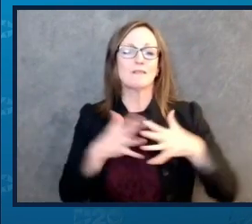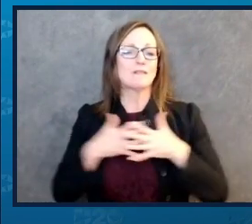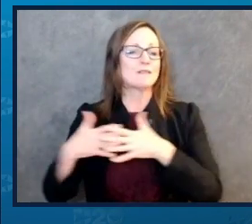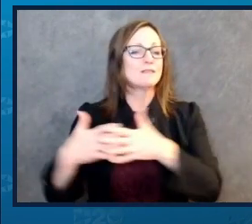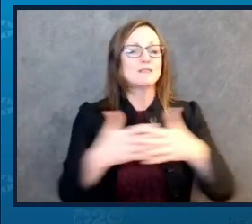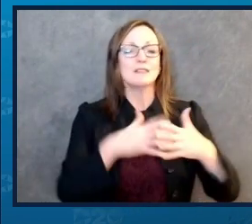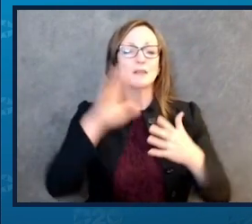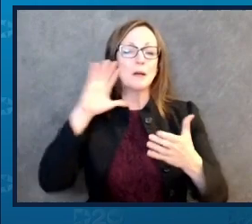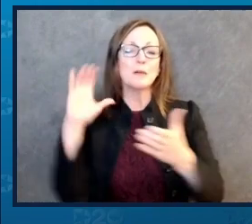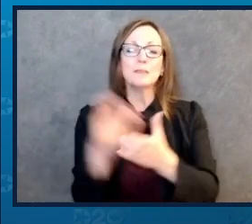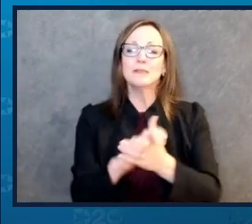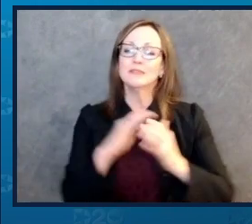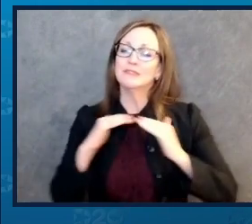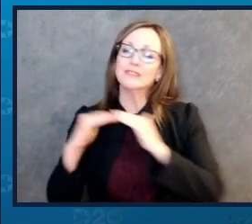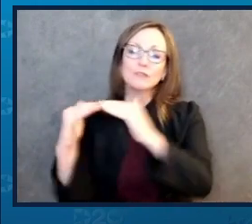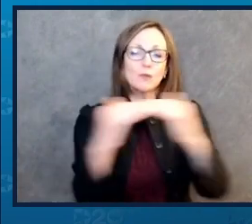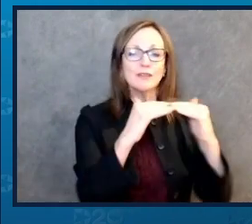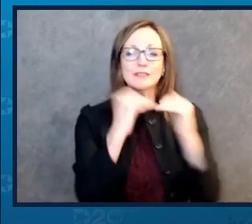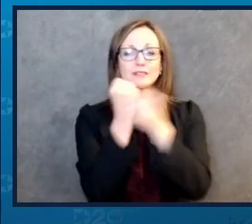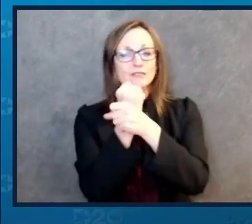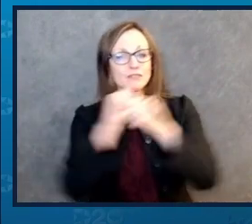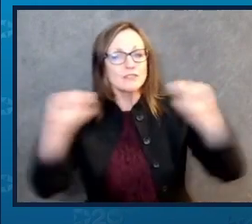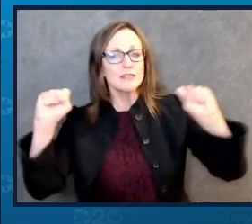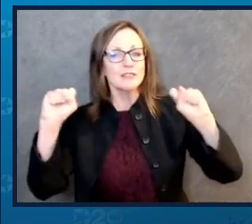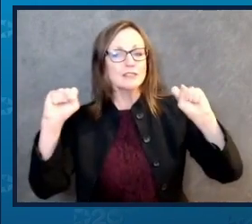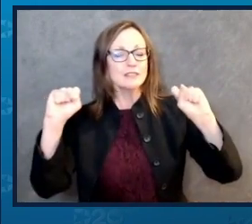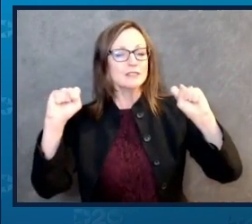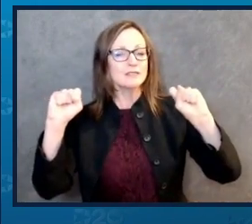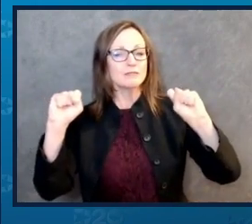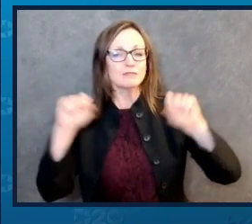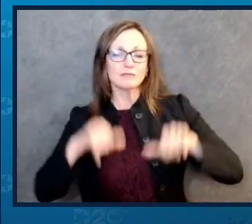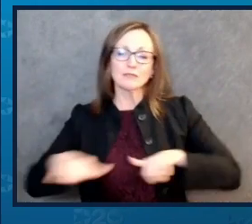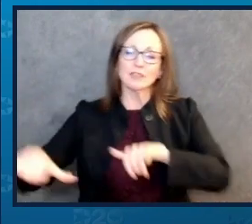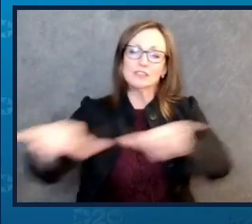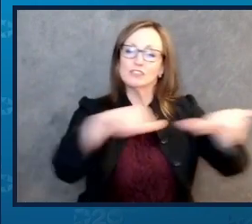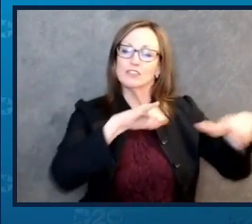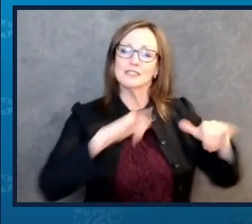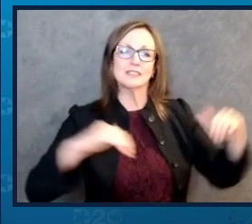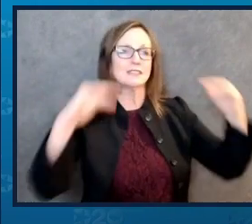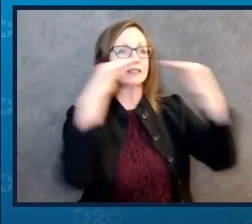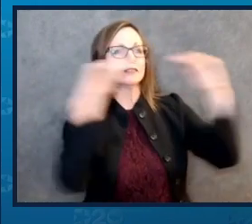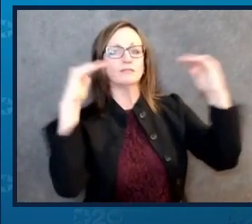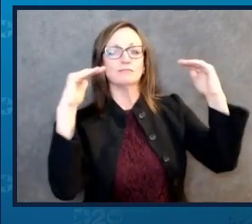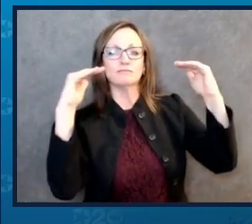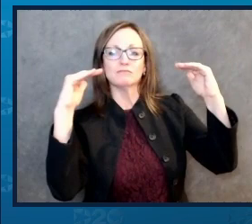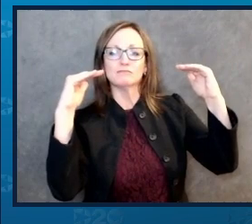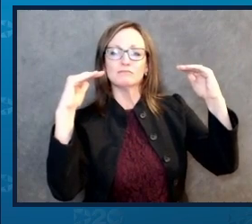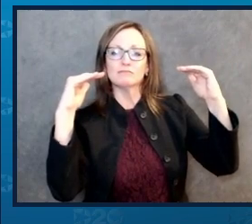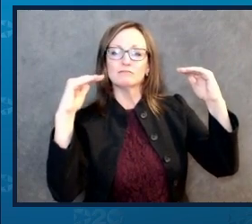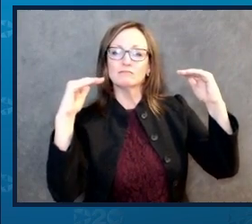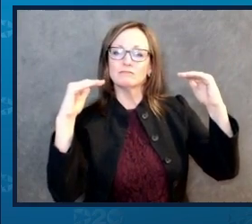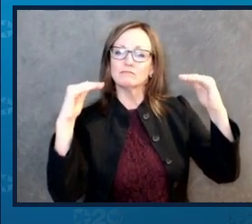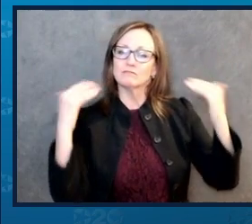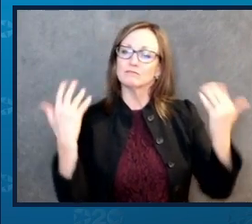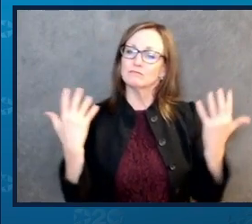FOR ALL. THIS WEEKS THE 100 ANDS HAVE